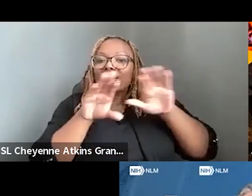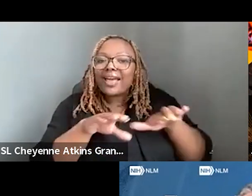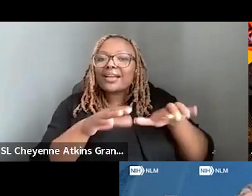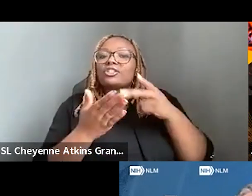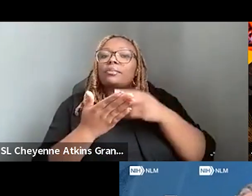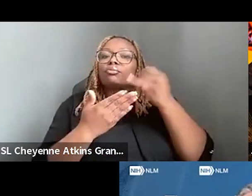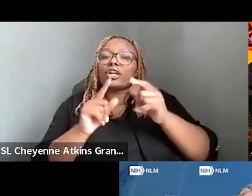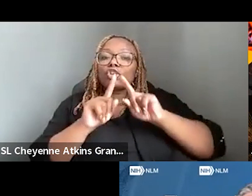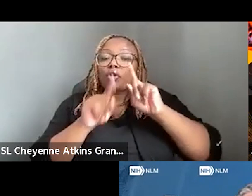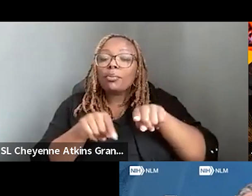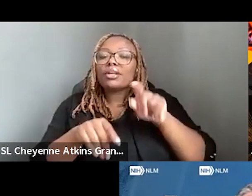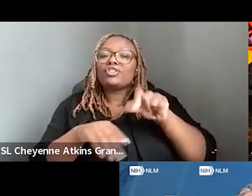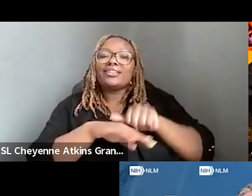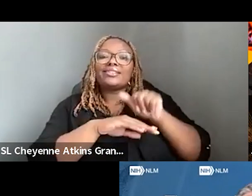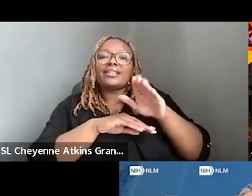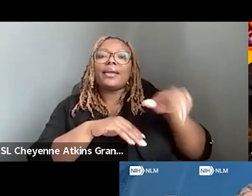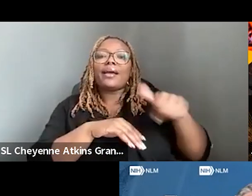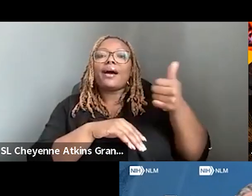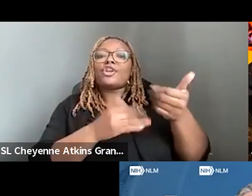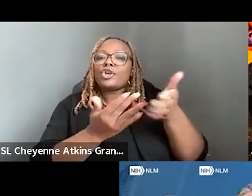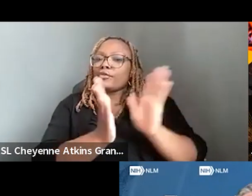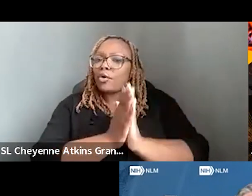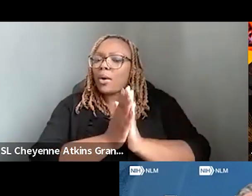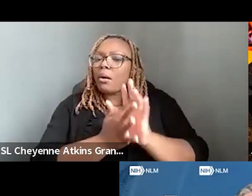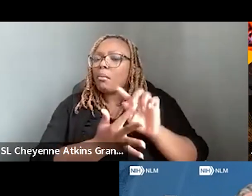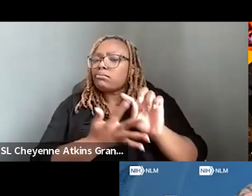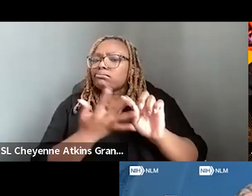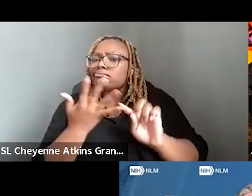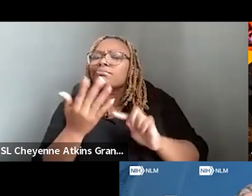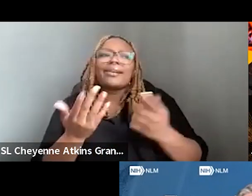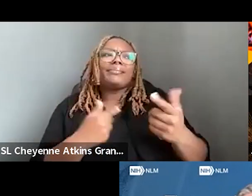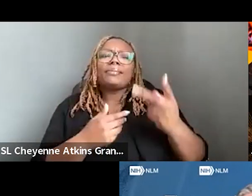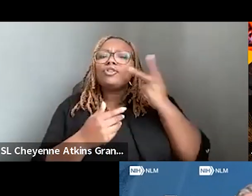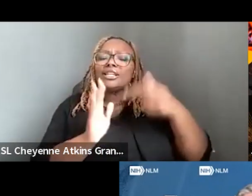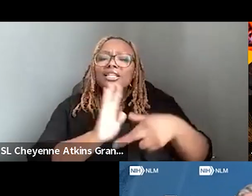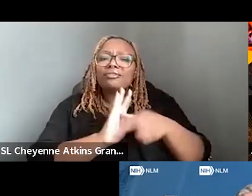maybe you need to submit a notifications request. Maybe you need to see reviews from a panel.